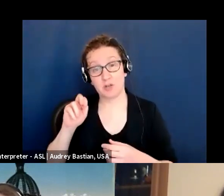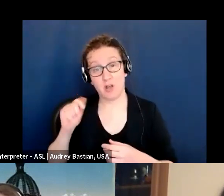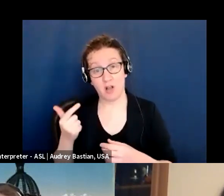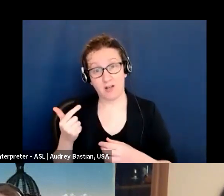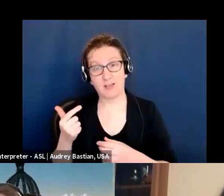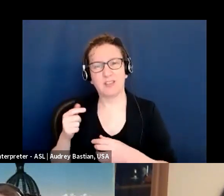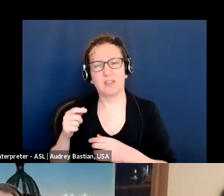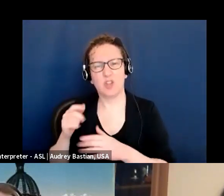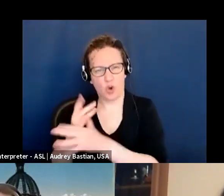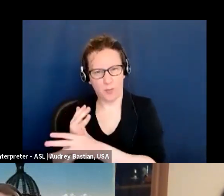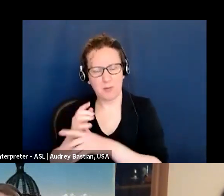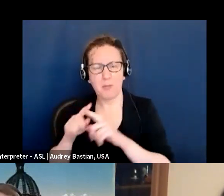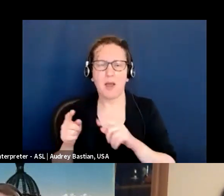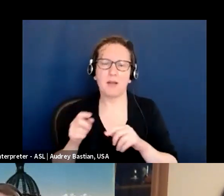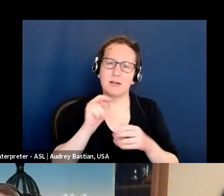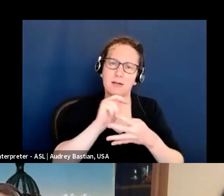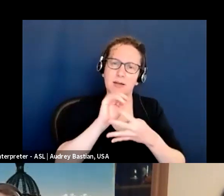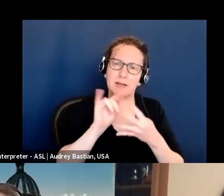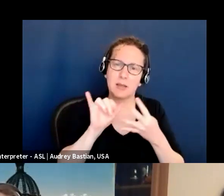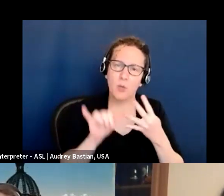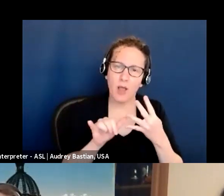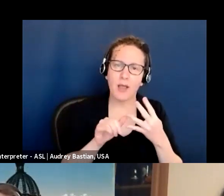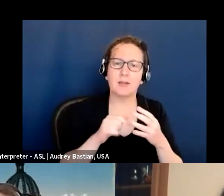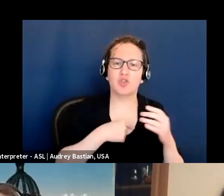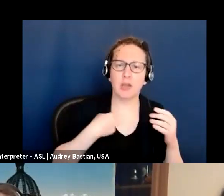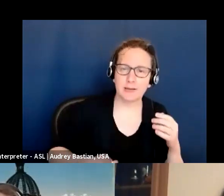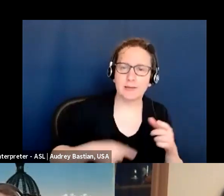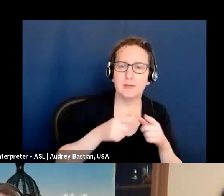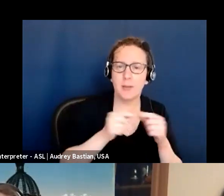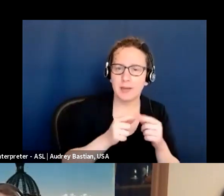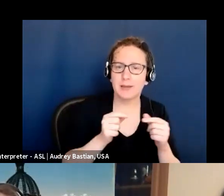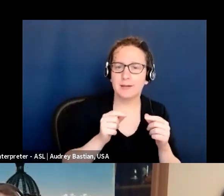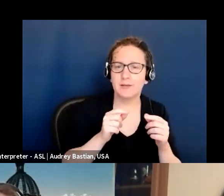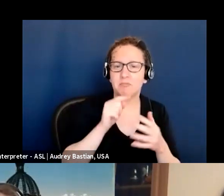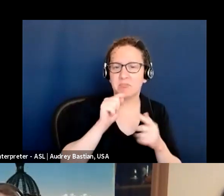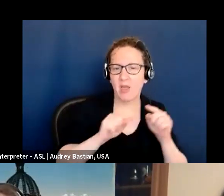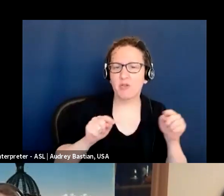of critical languages. What about Michelle? How did you kind of get your motivation to